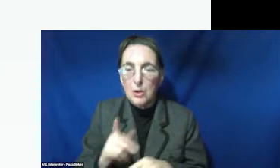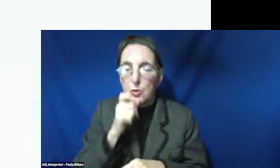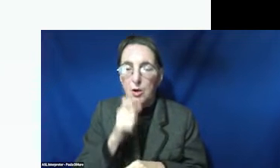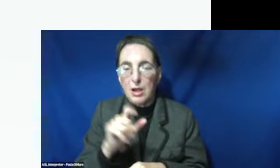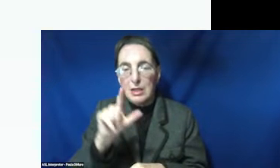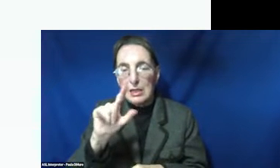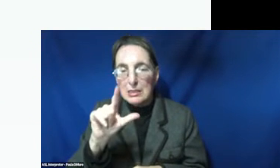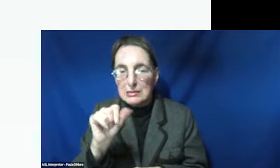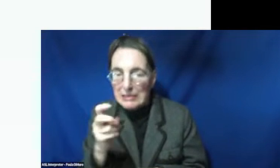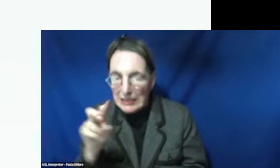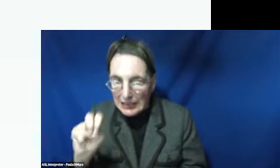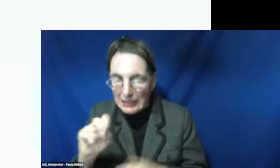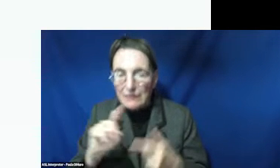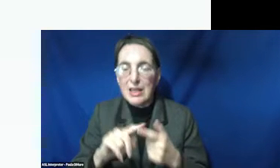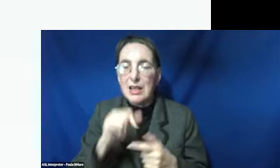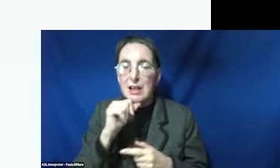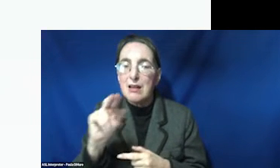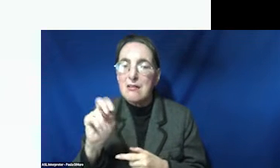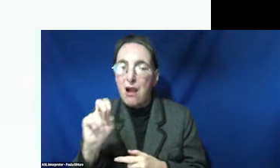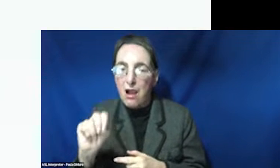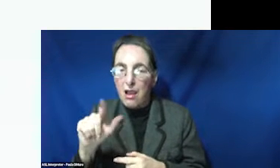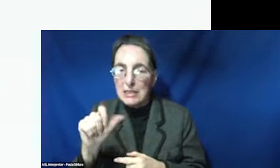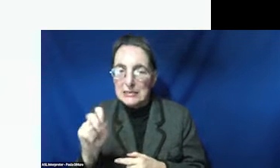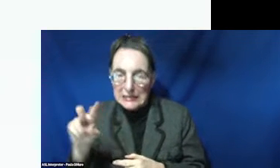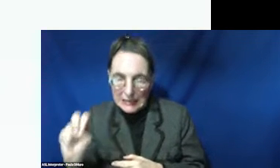For simplicity, I'm just going to select a lead.